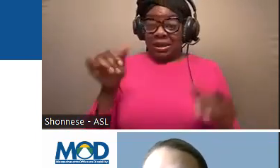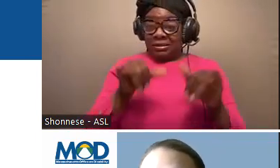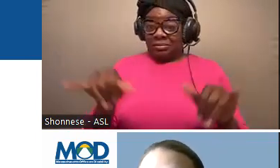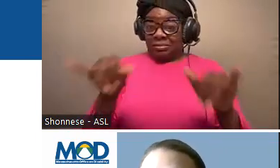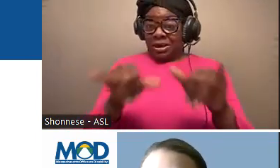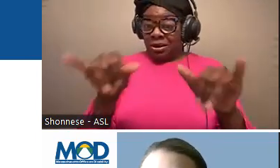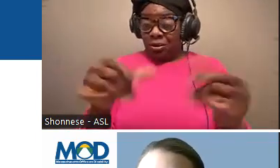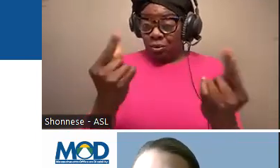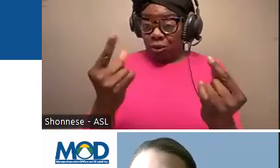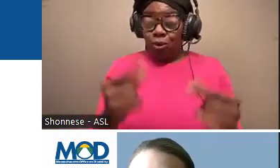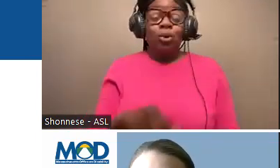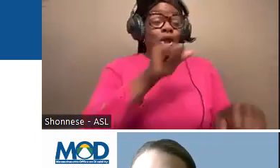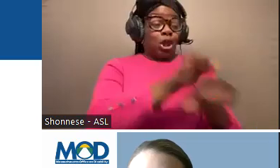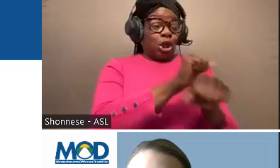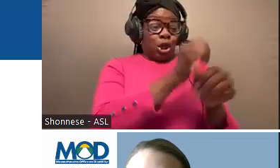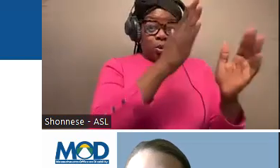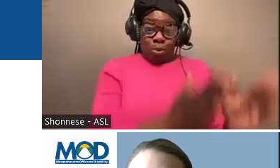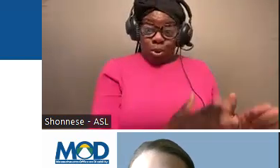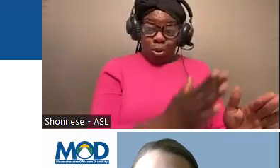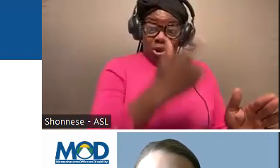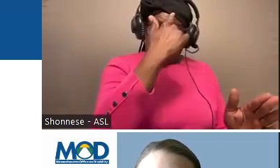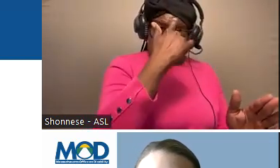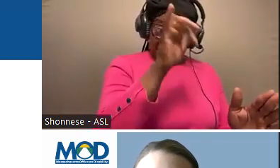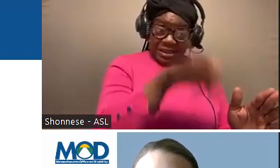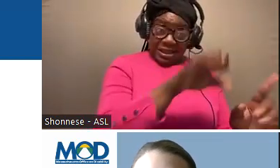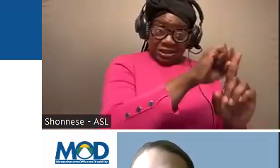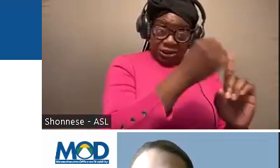what the employee thinks is the situation, what the employer thinks is the situation,